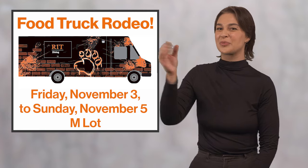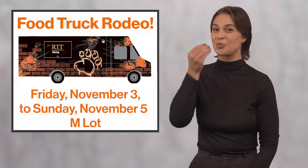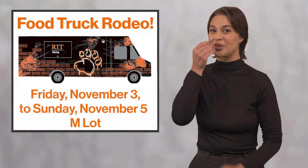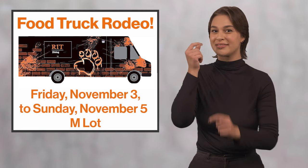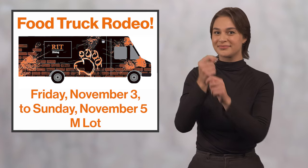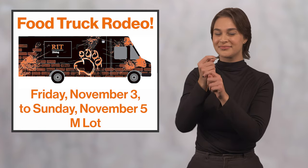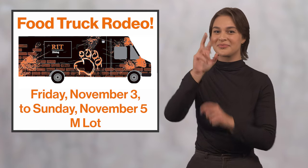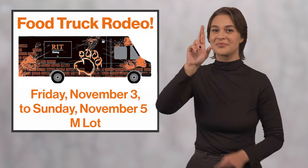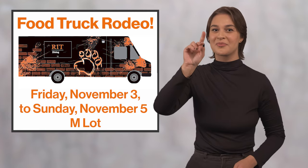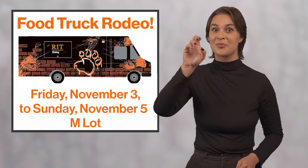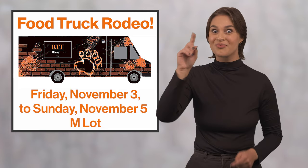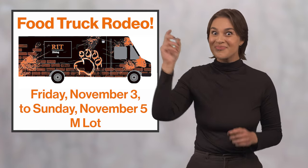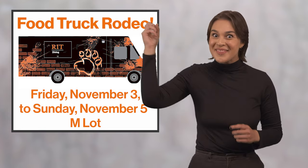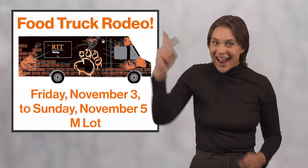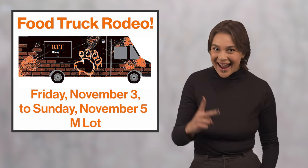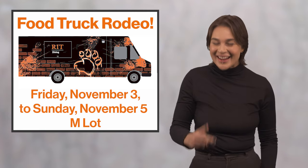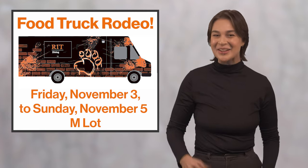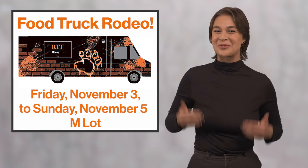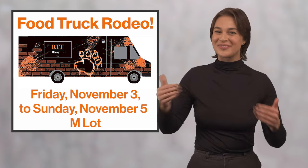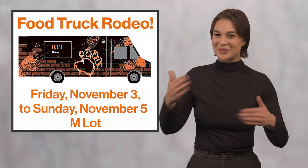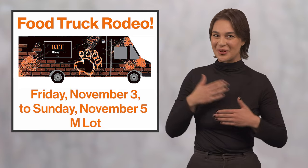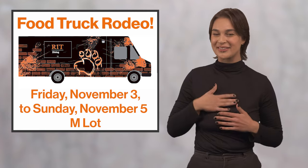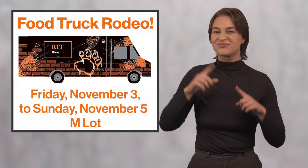RIT Dining’s Food Truck Rodeo is back!